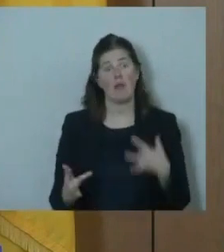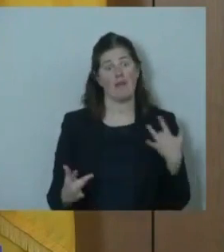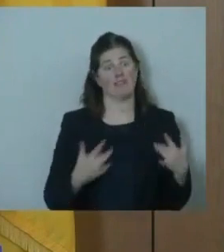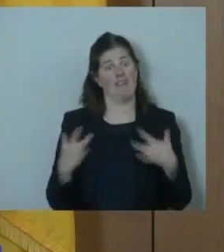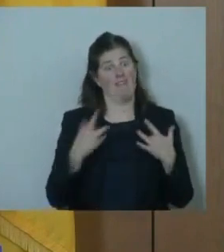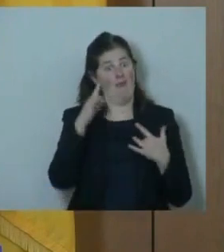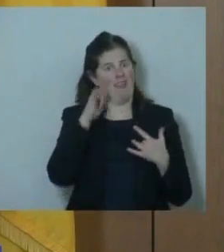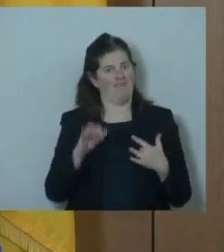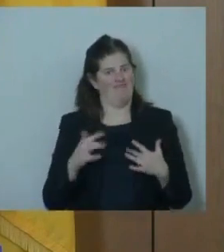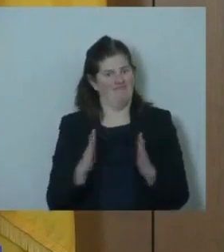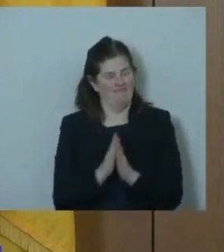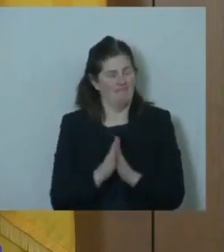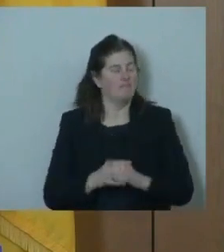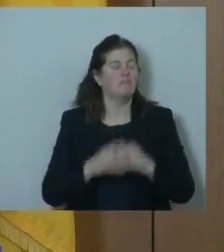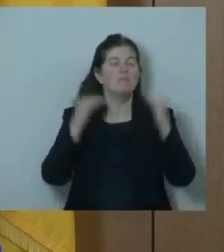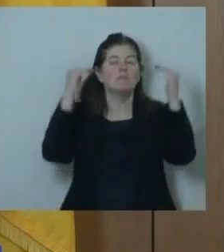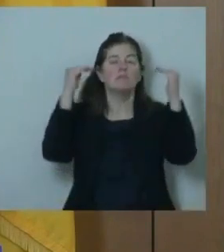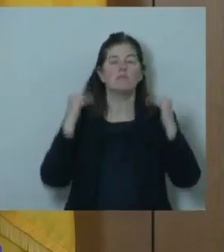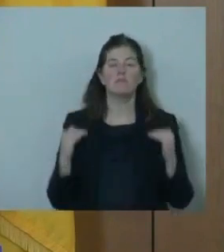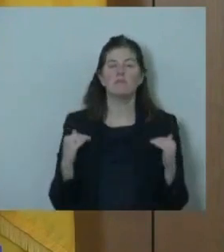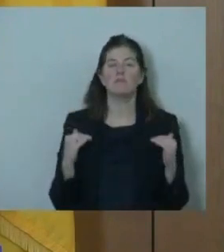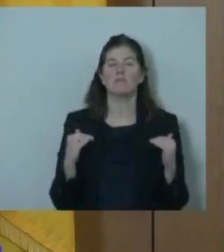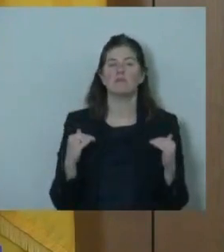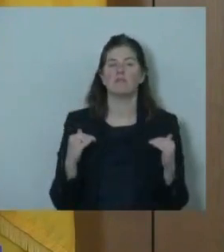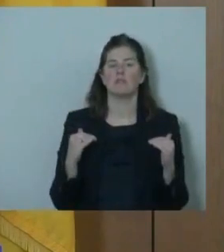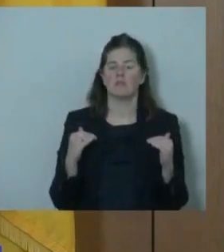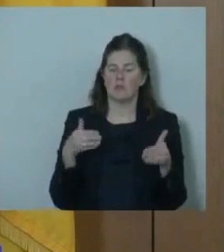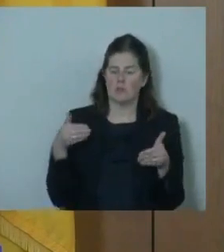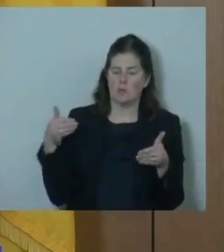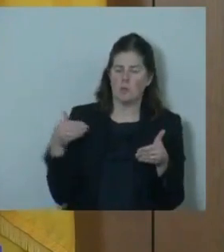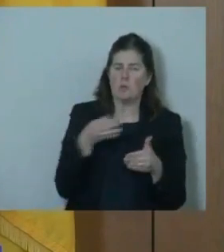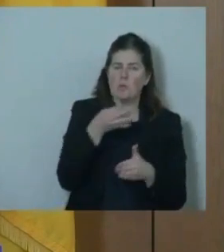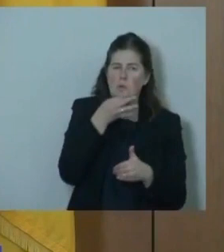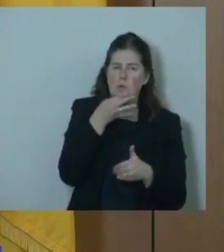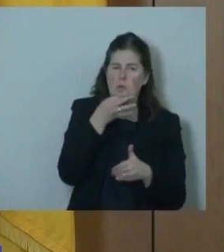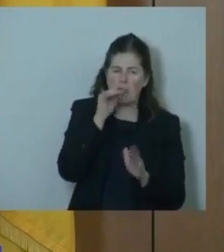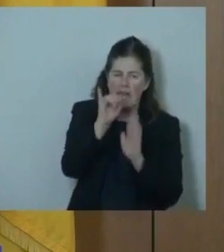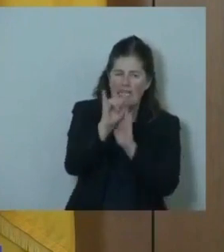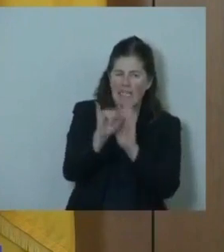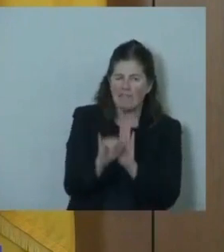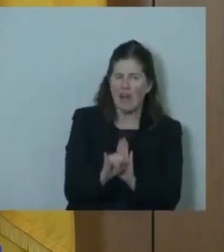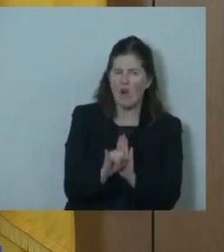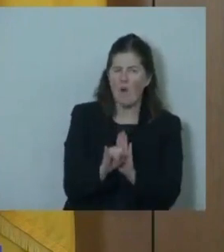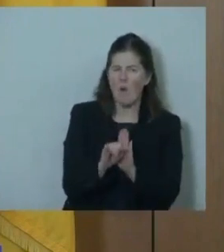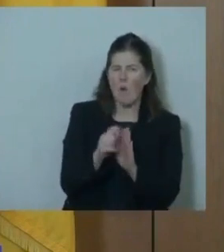THAT IS HOW WE WILL MAKE OUR DECISIONS.